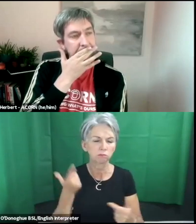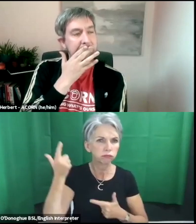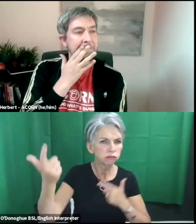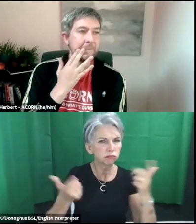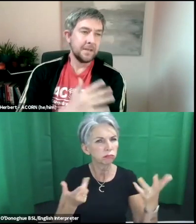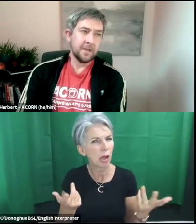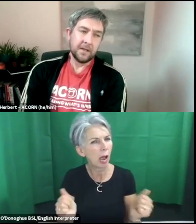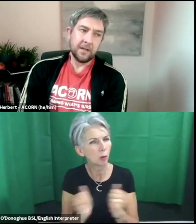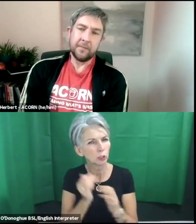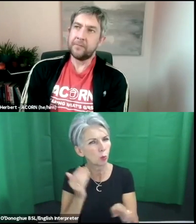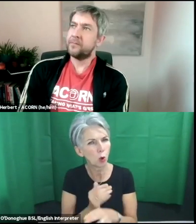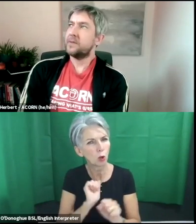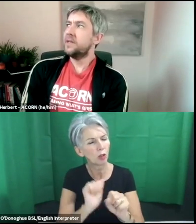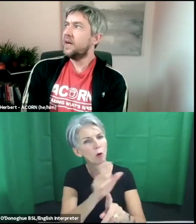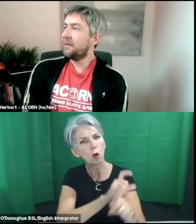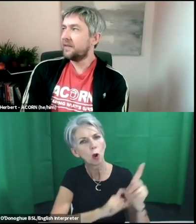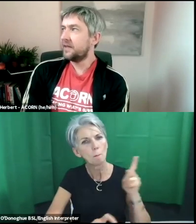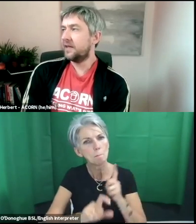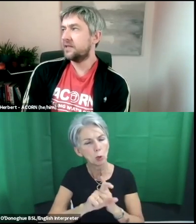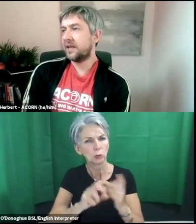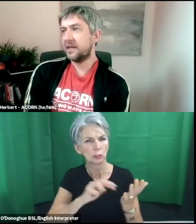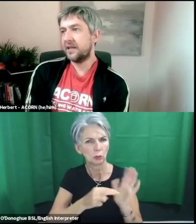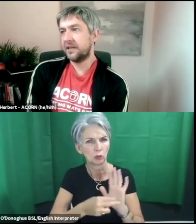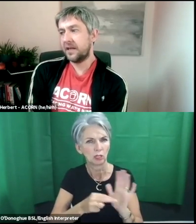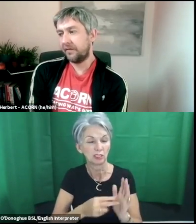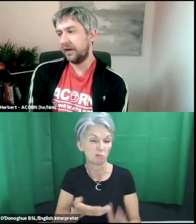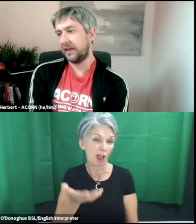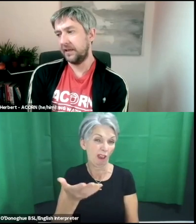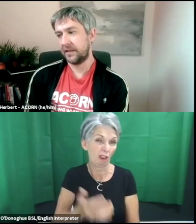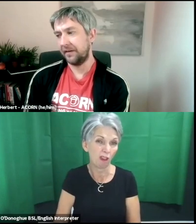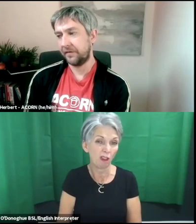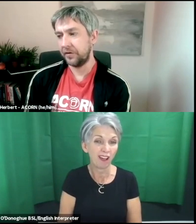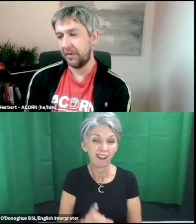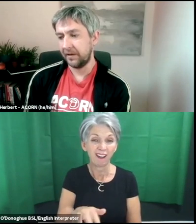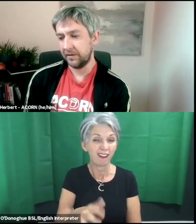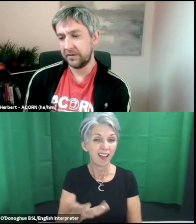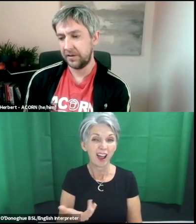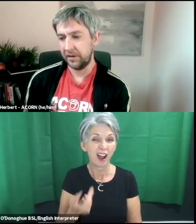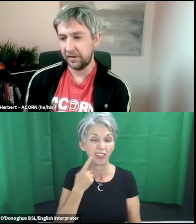Yeah, like I said at the start really, it's kind of fundamental to